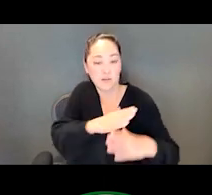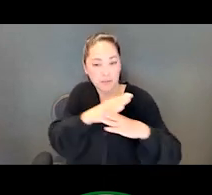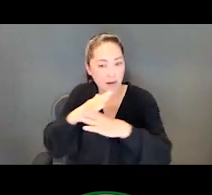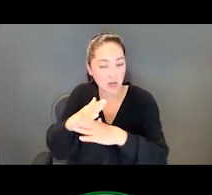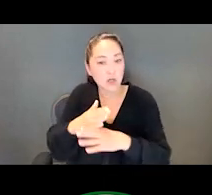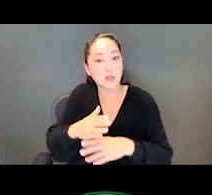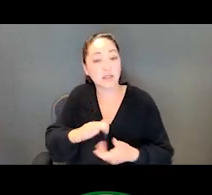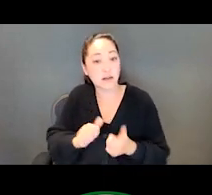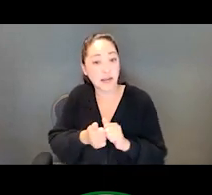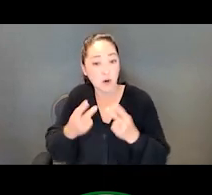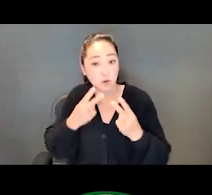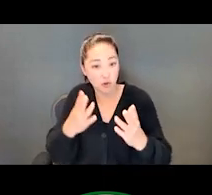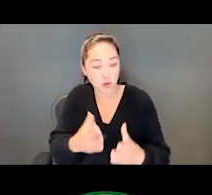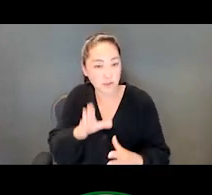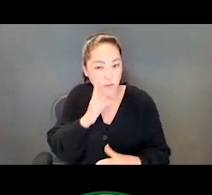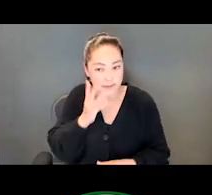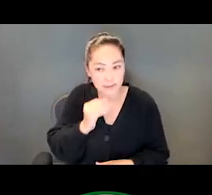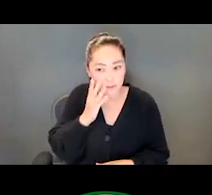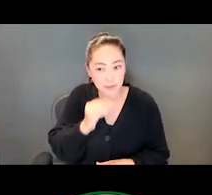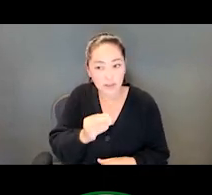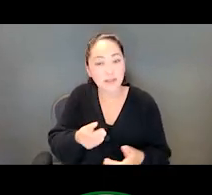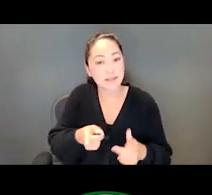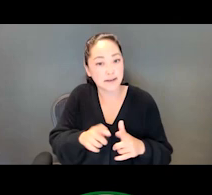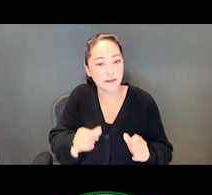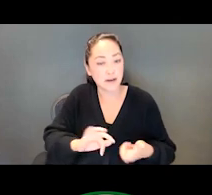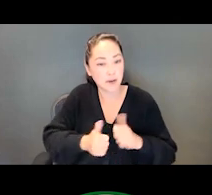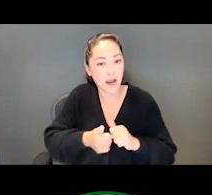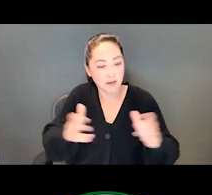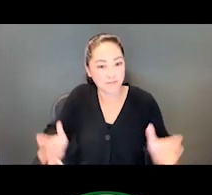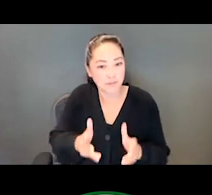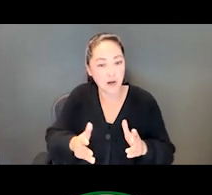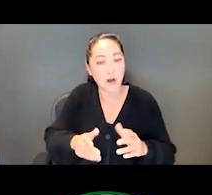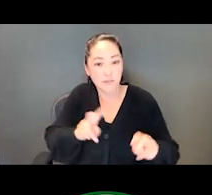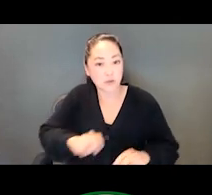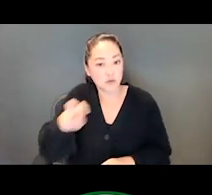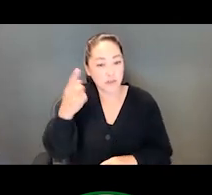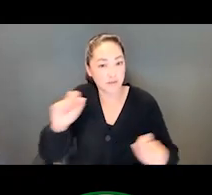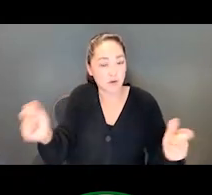On solutions to be implemented to promote tourism for all. Welcome, Isabelle.